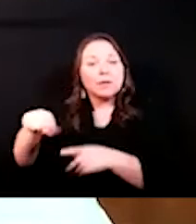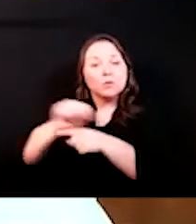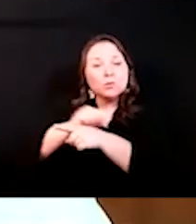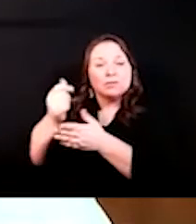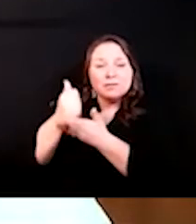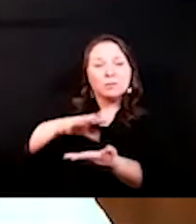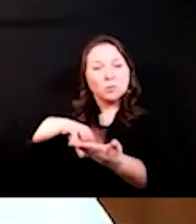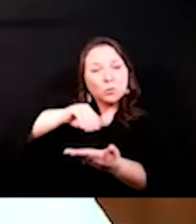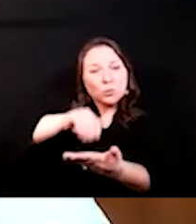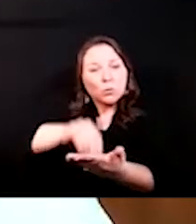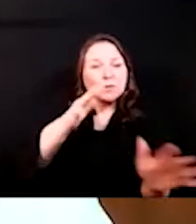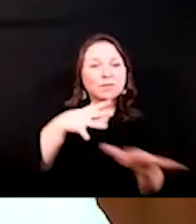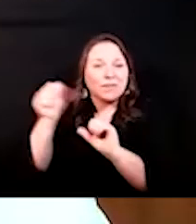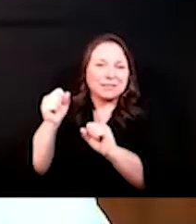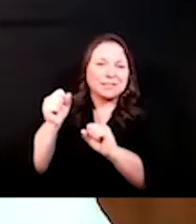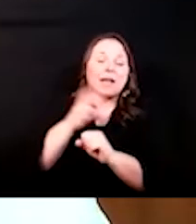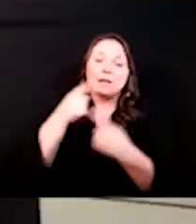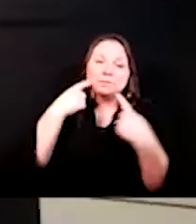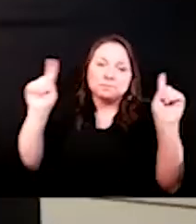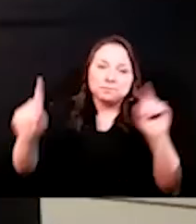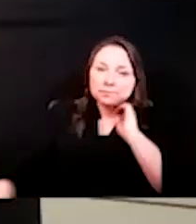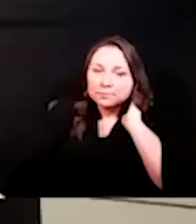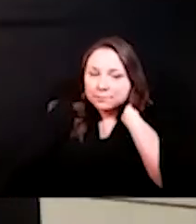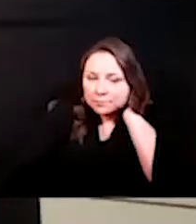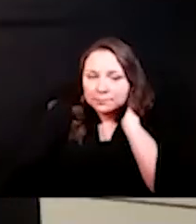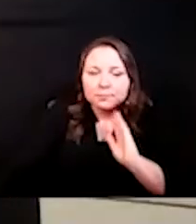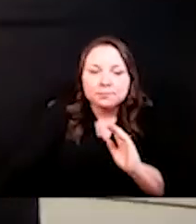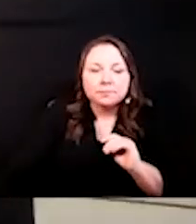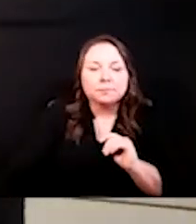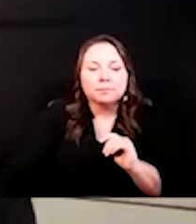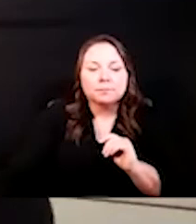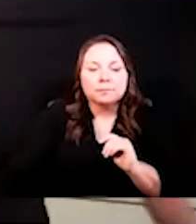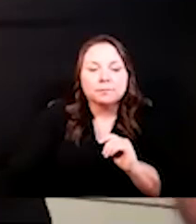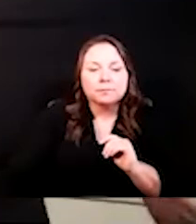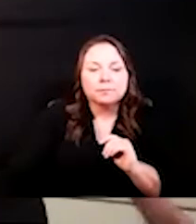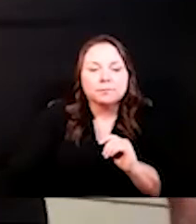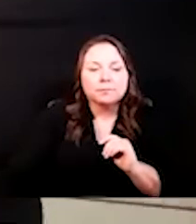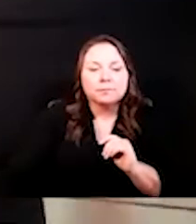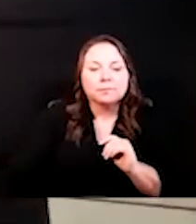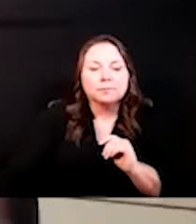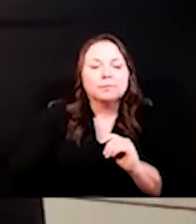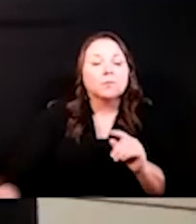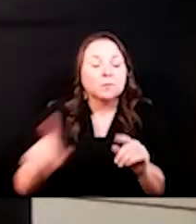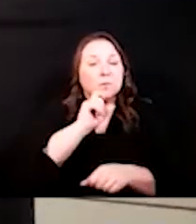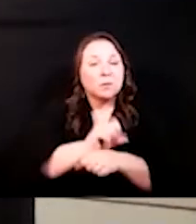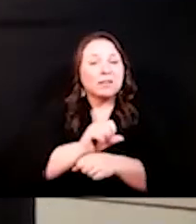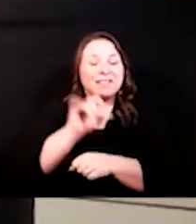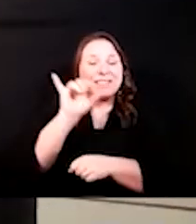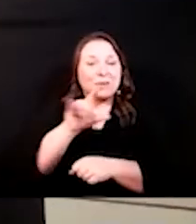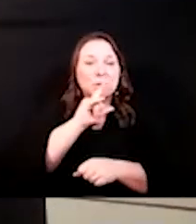LEARN QUICKLY AND EFFICIENTLY. » YEAH. ABSOLUTELY. AND IT REALLY IS SORT OF A WHOLE